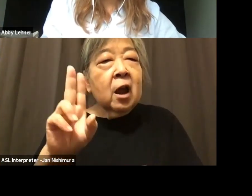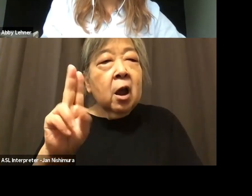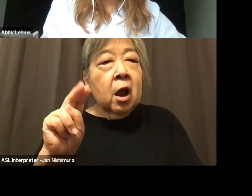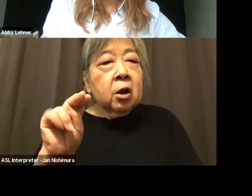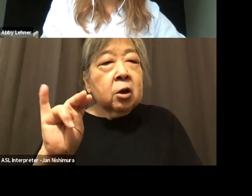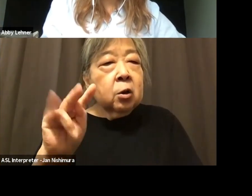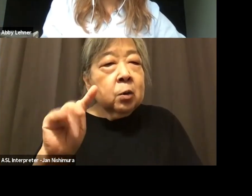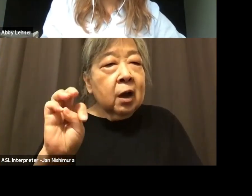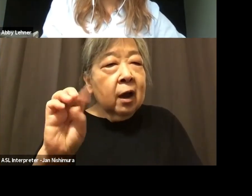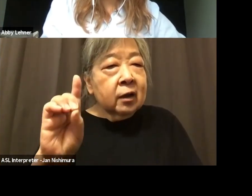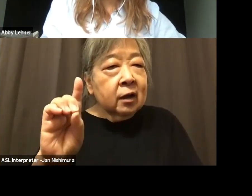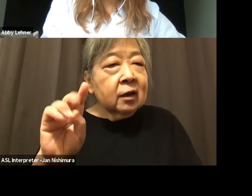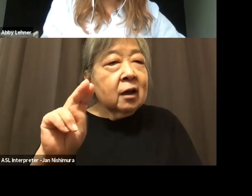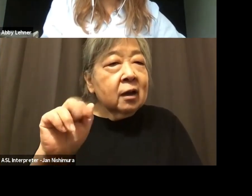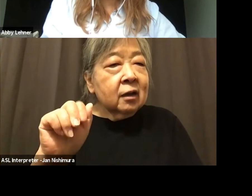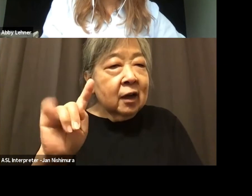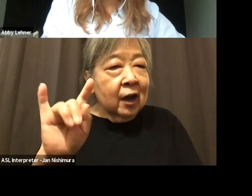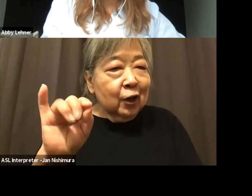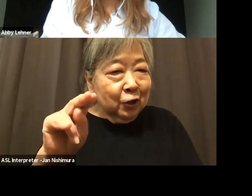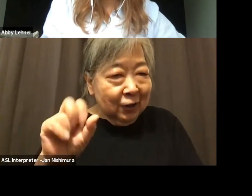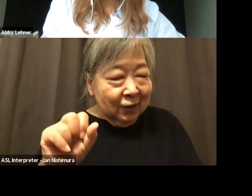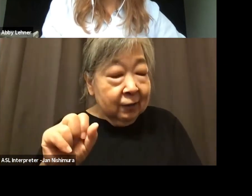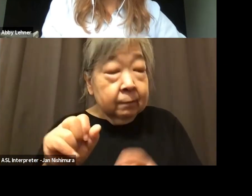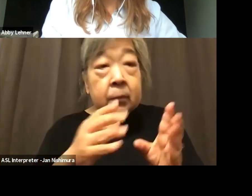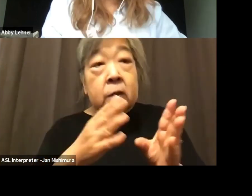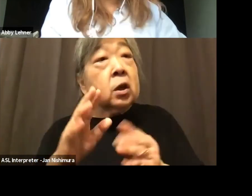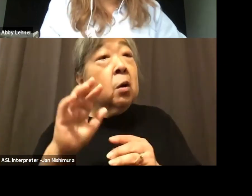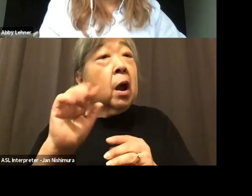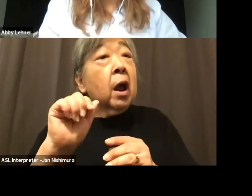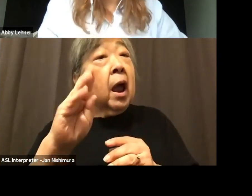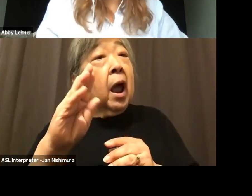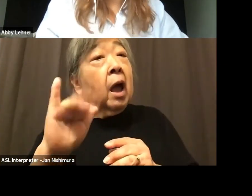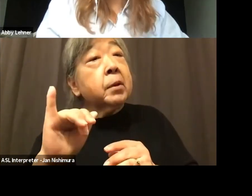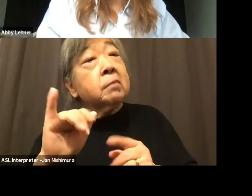Abby, any thoughts, high points?